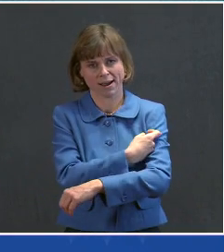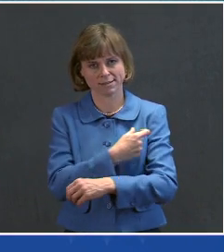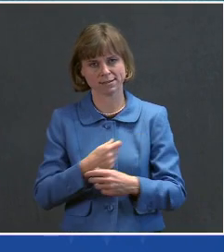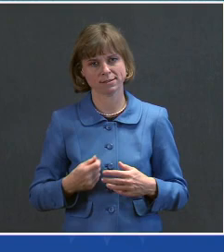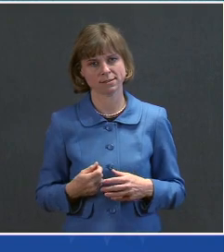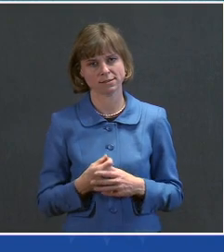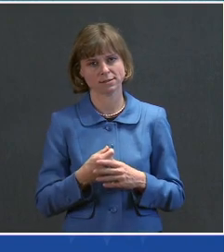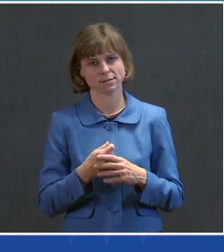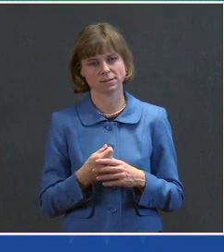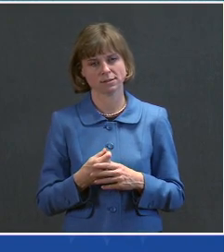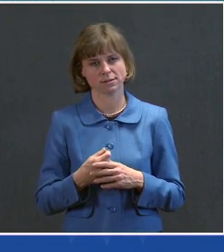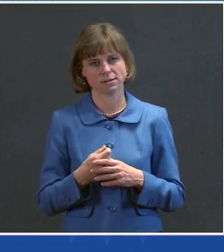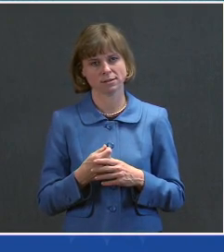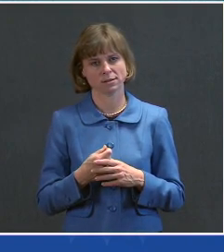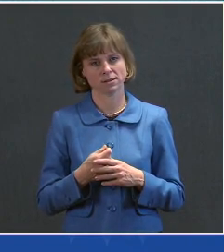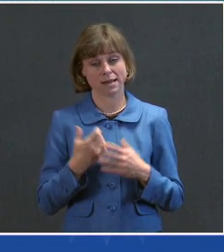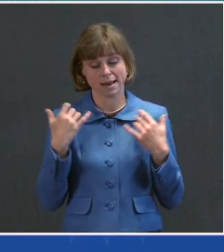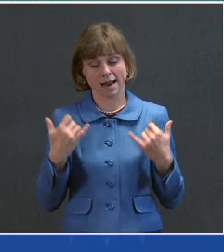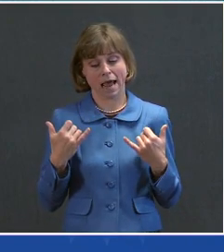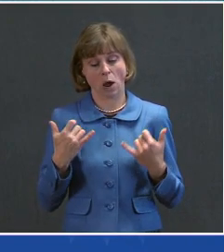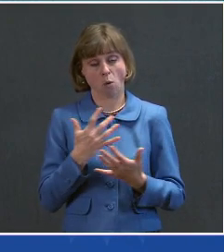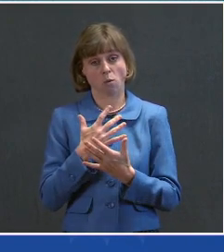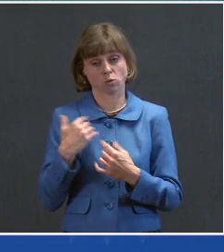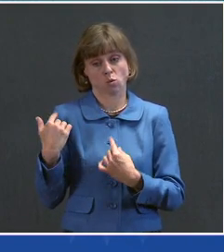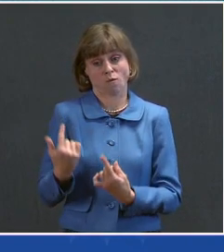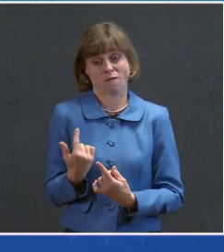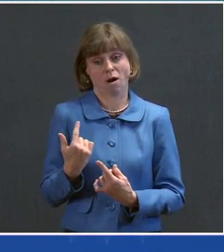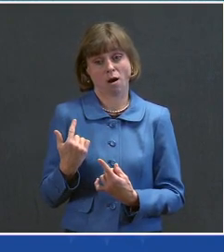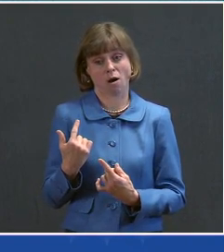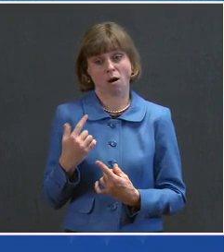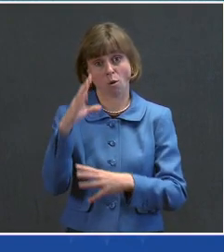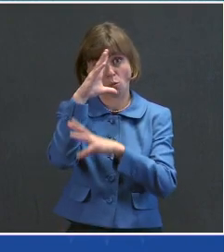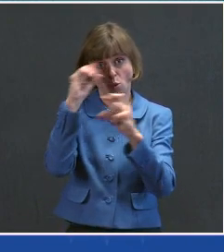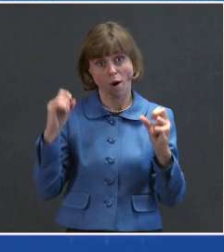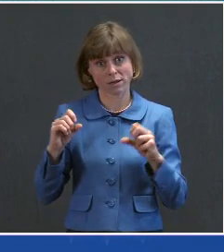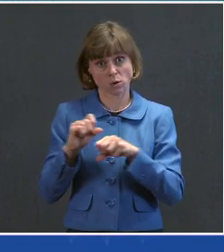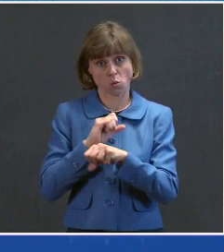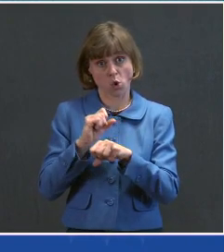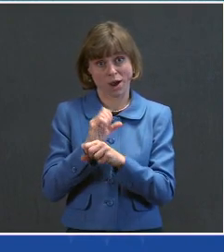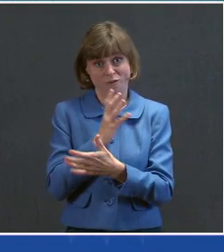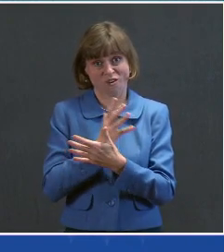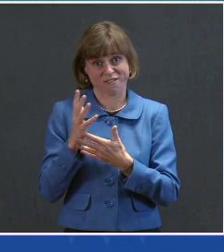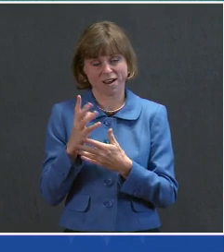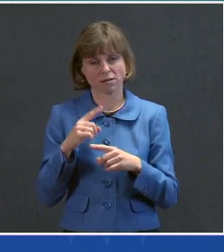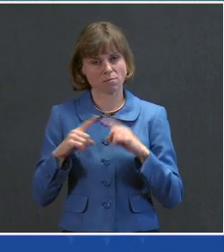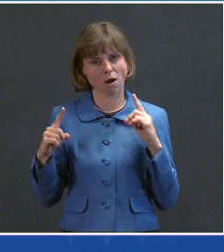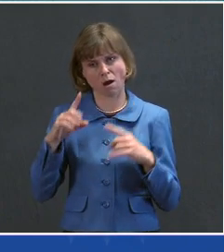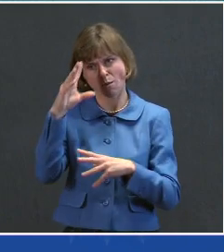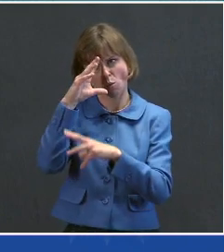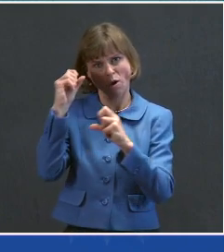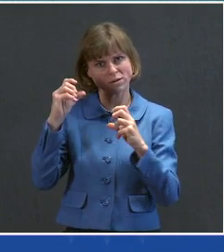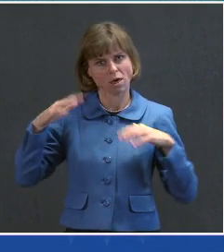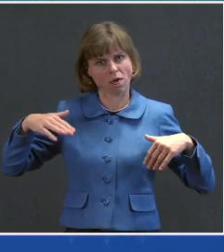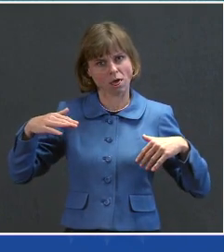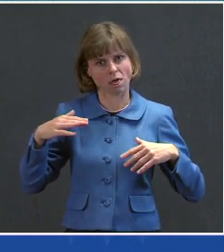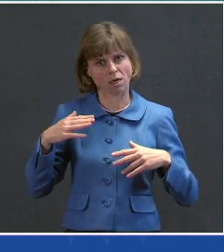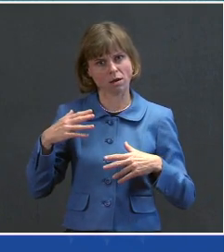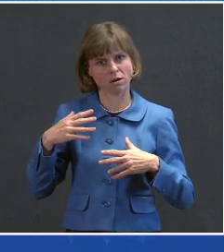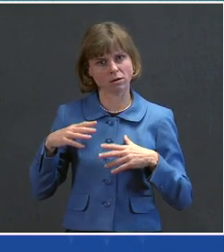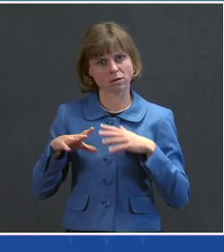We're five weeks into the new administration and the President hasn't named a permanent FDA Commissioner. And then, yesterday, we heard from the DHS Secretary